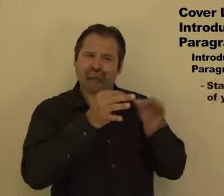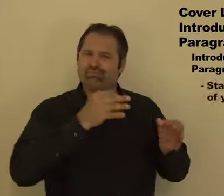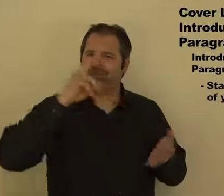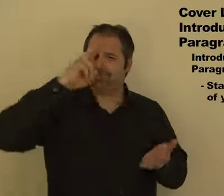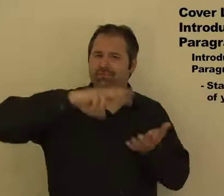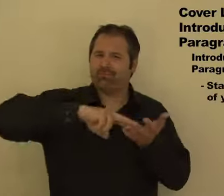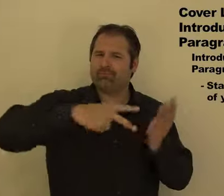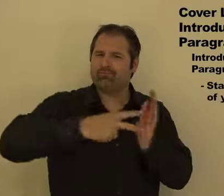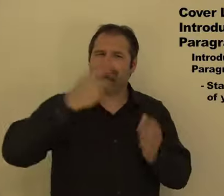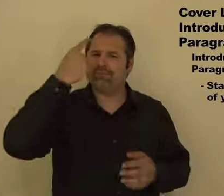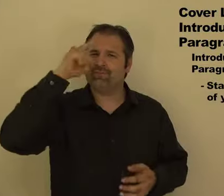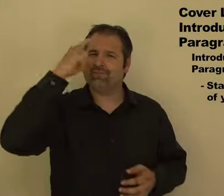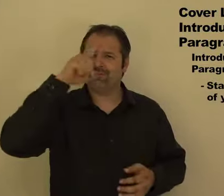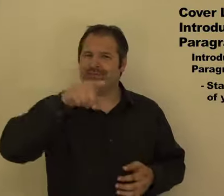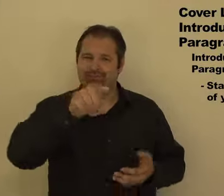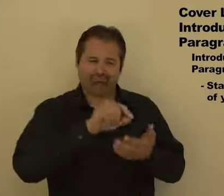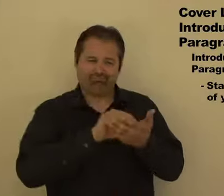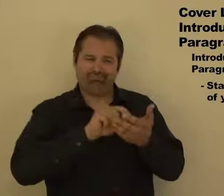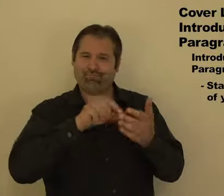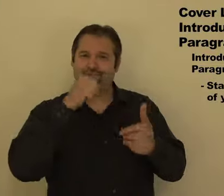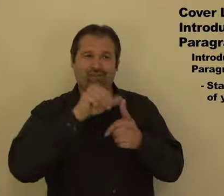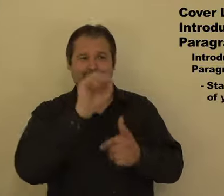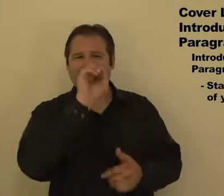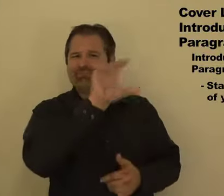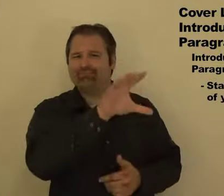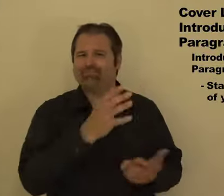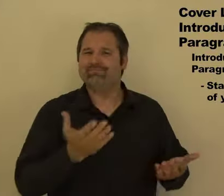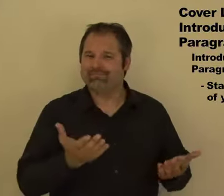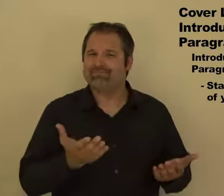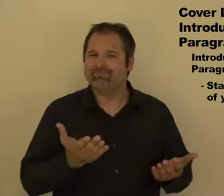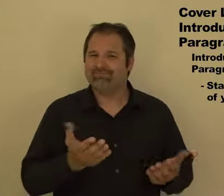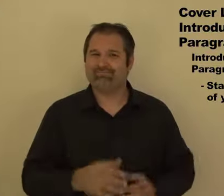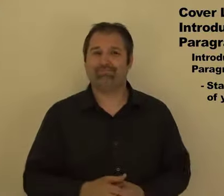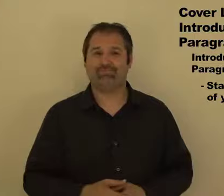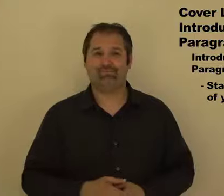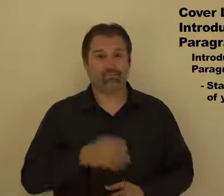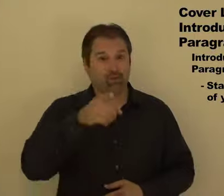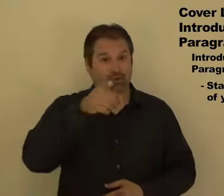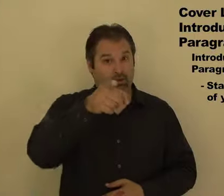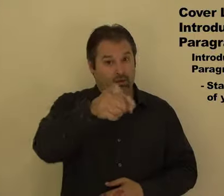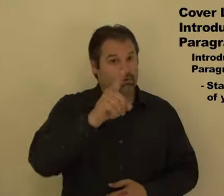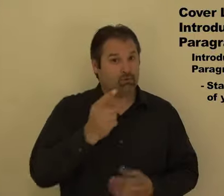Are you responding to an employment advertisement,